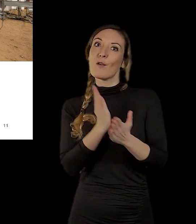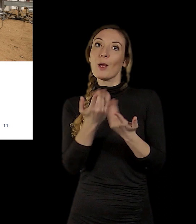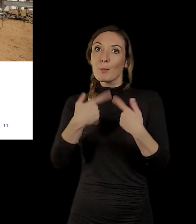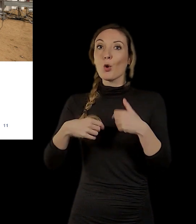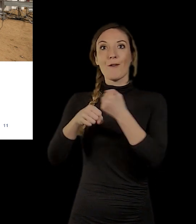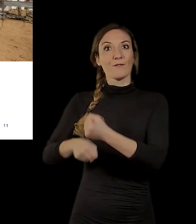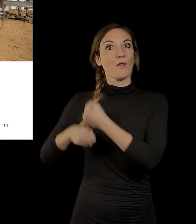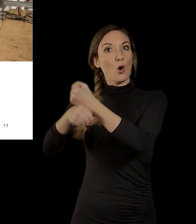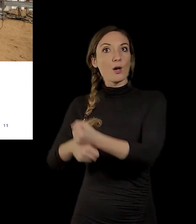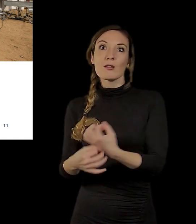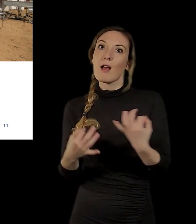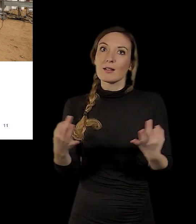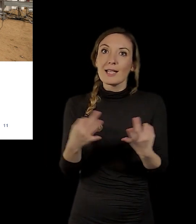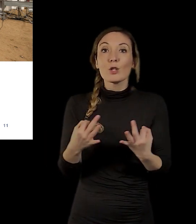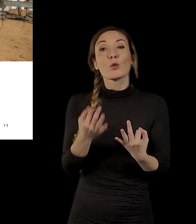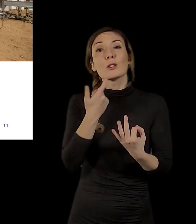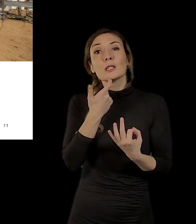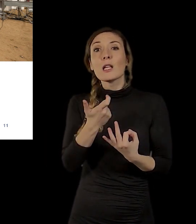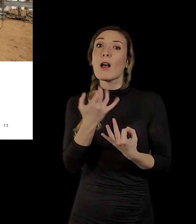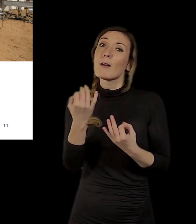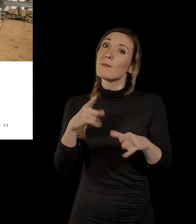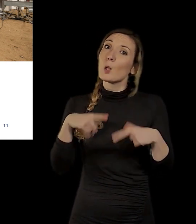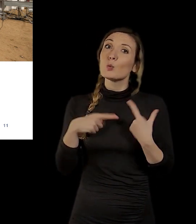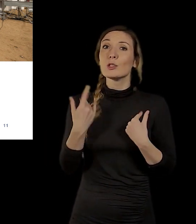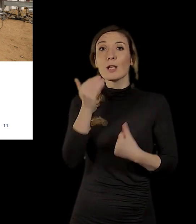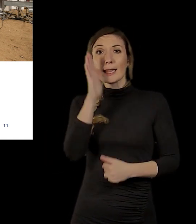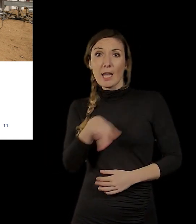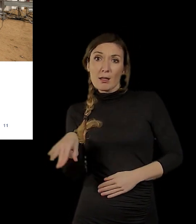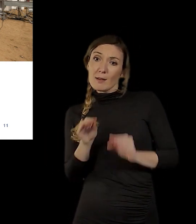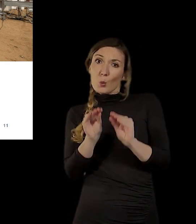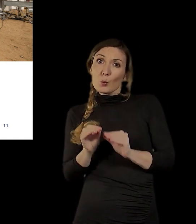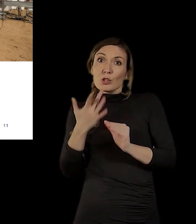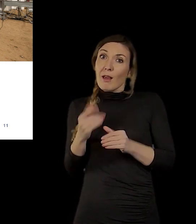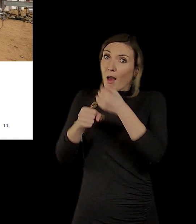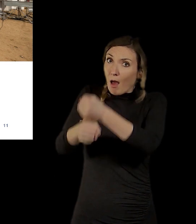including investor rights. And the shipyard should be built there one day.